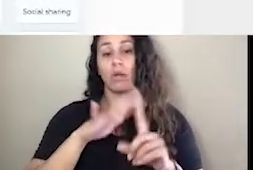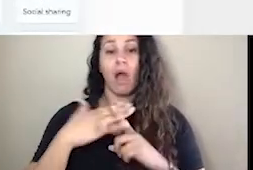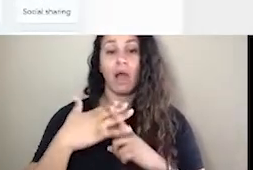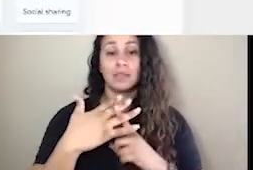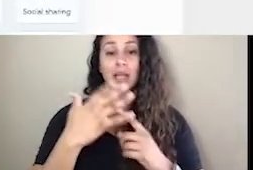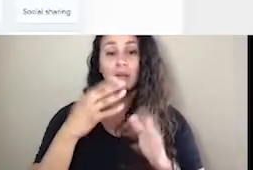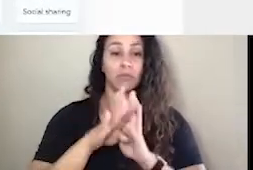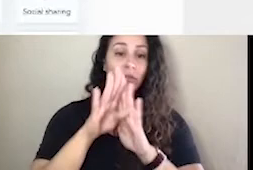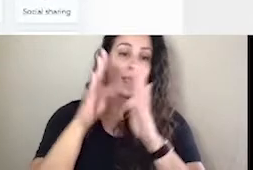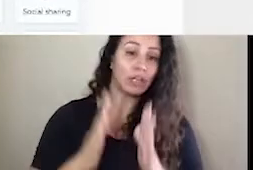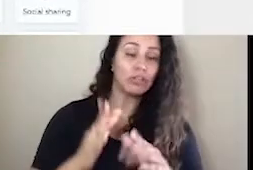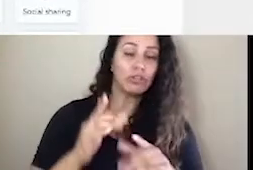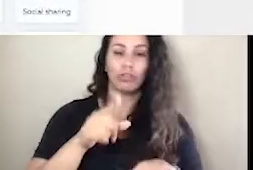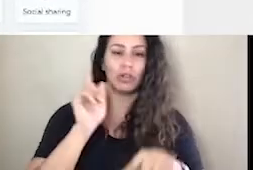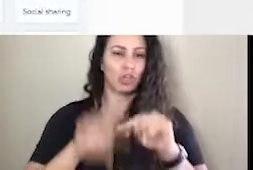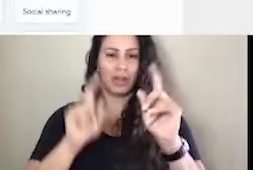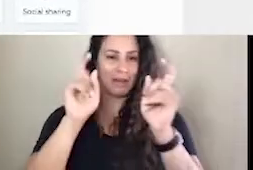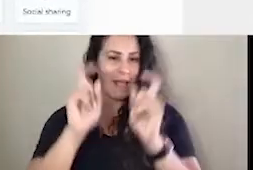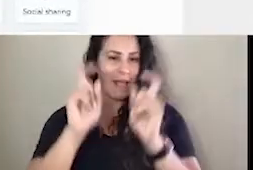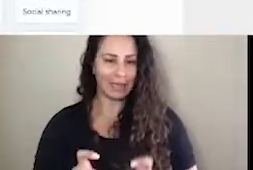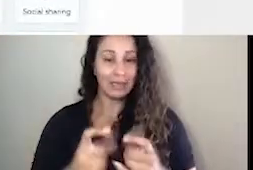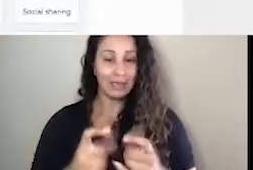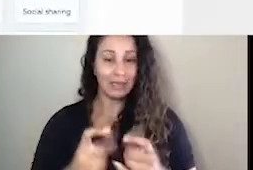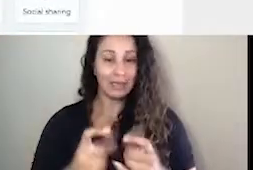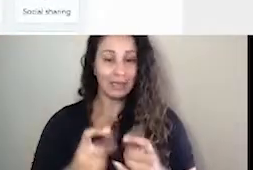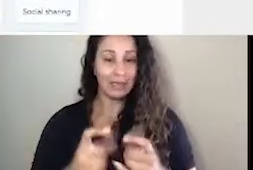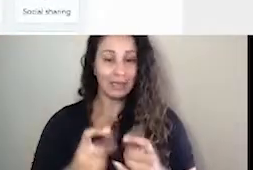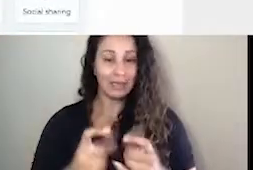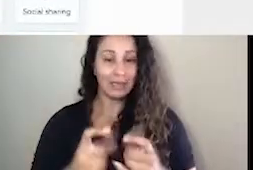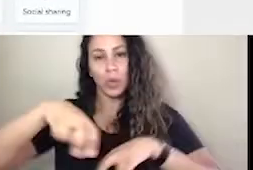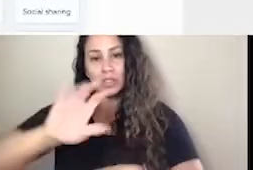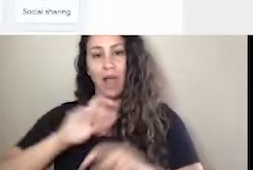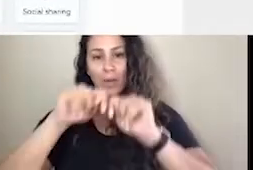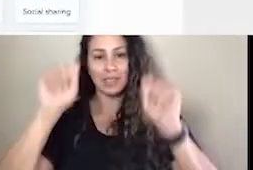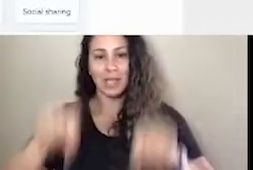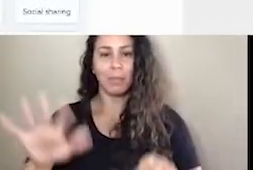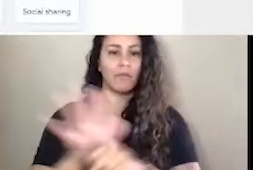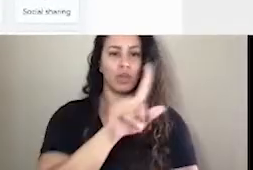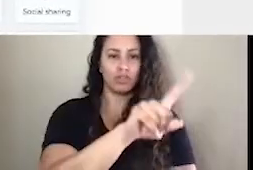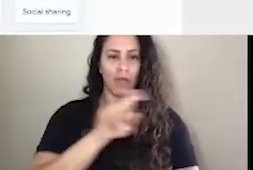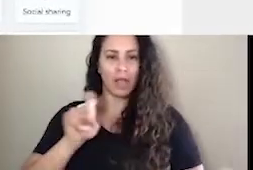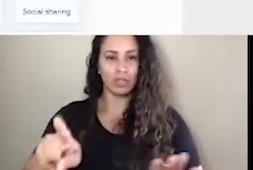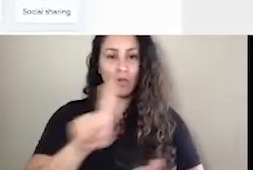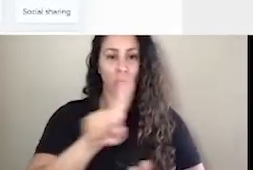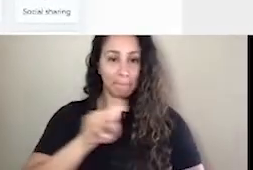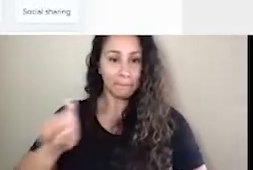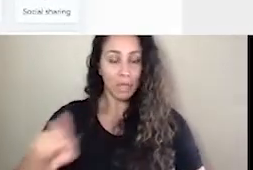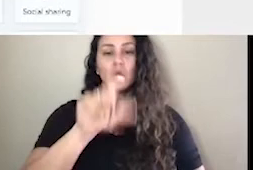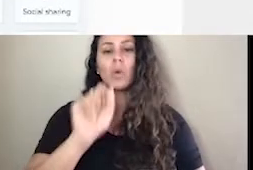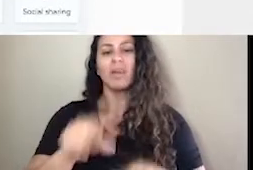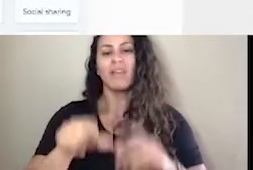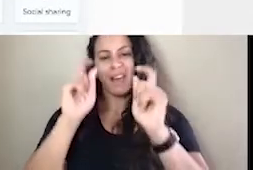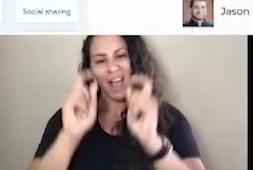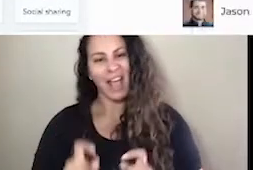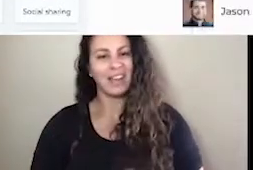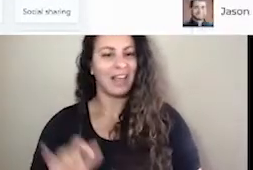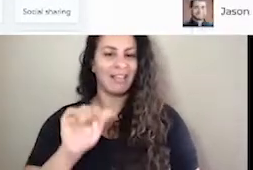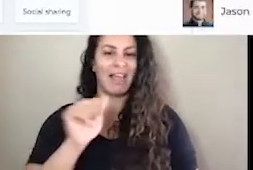NOW SINCE WE ARE ABLE TO SWITCH OR TEMPLATES TO BE FULLY DRAG AND DROP-ABLE, I CAN ADD THE CONTENT AND